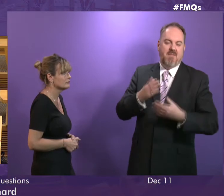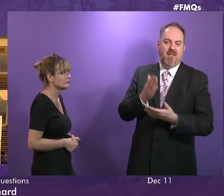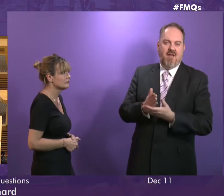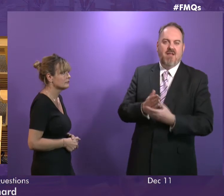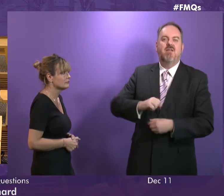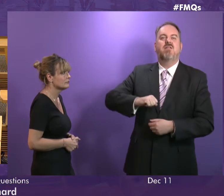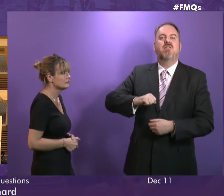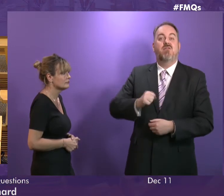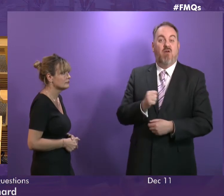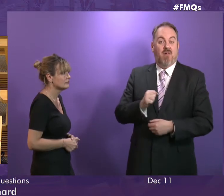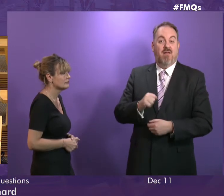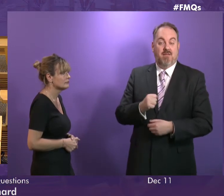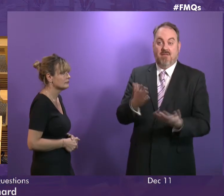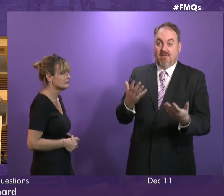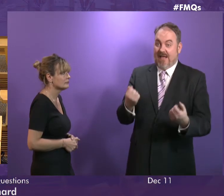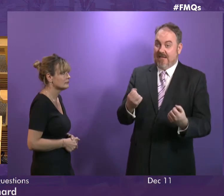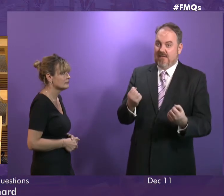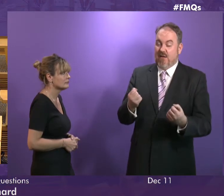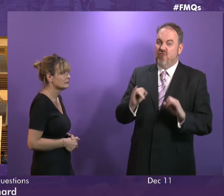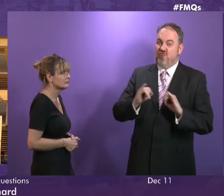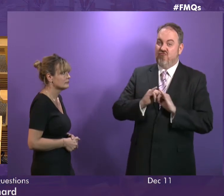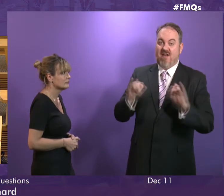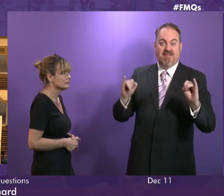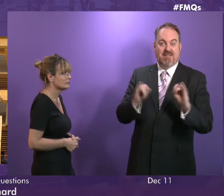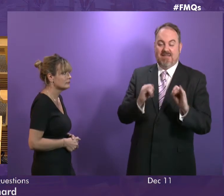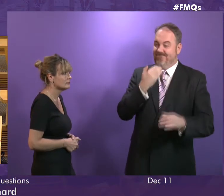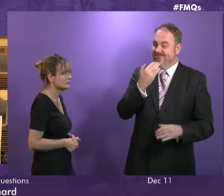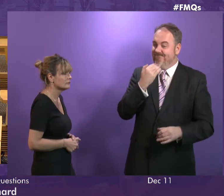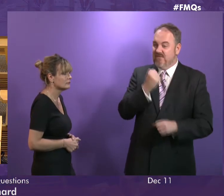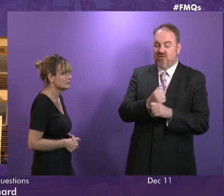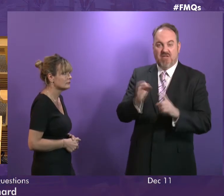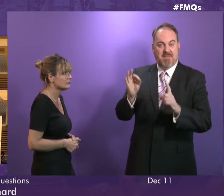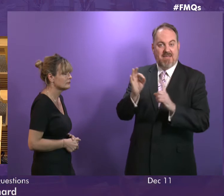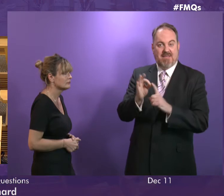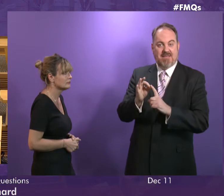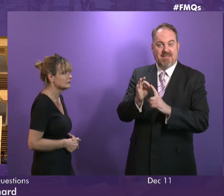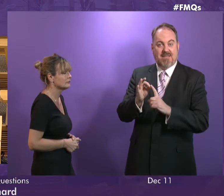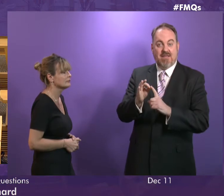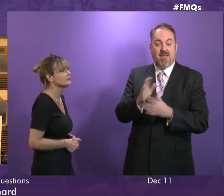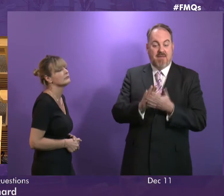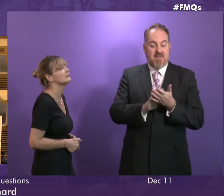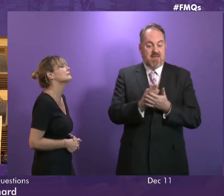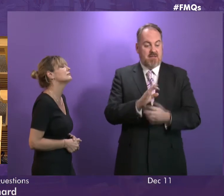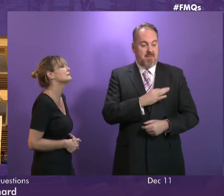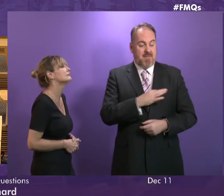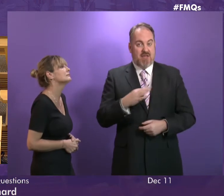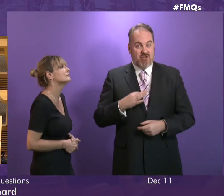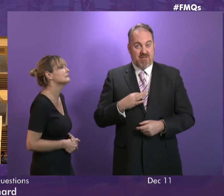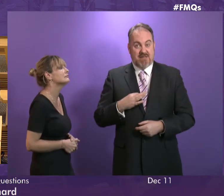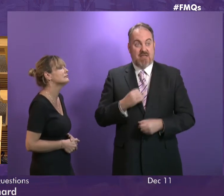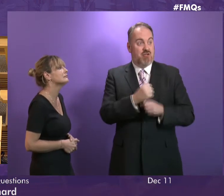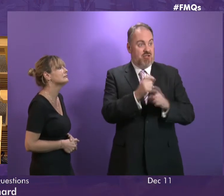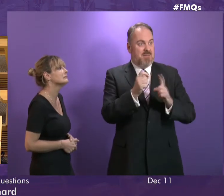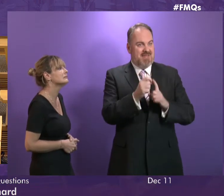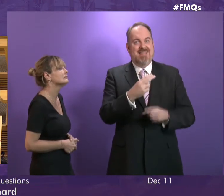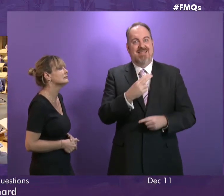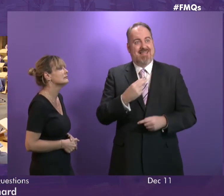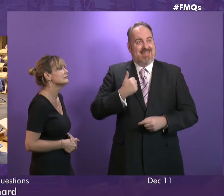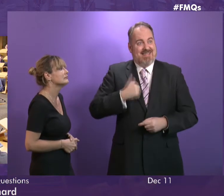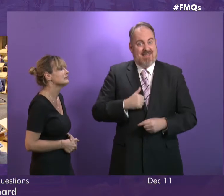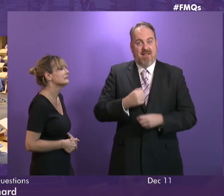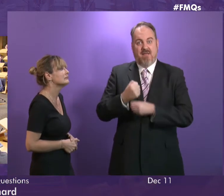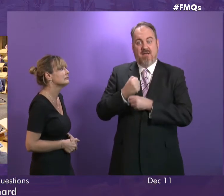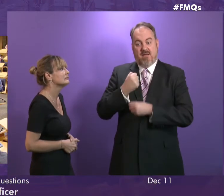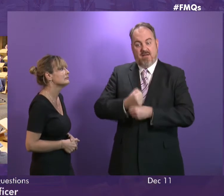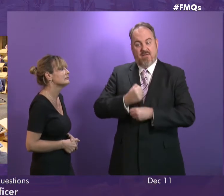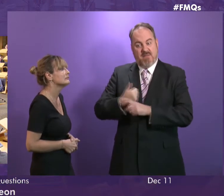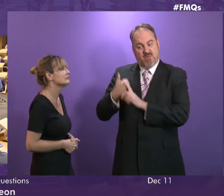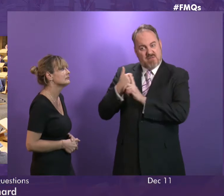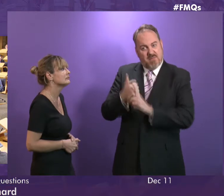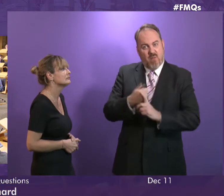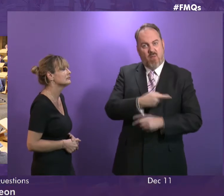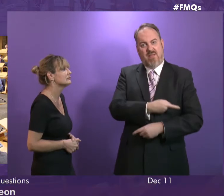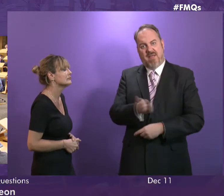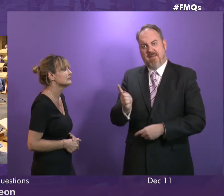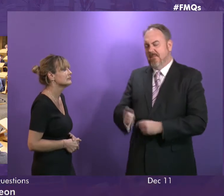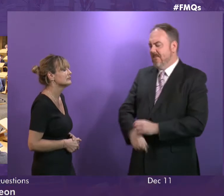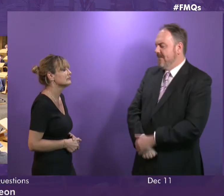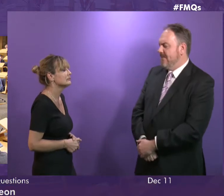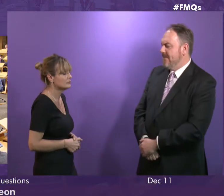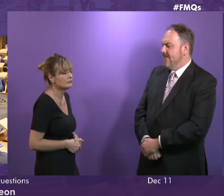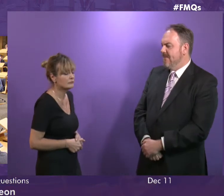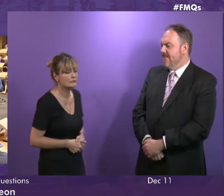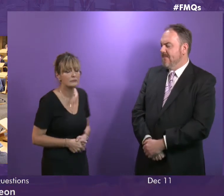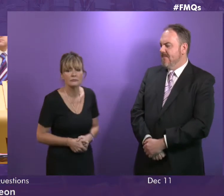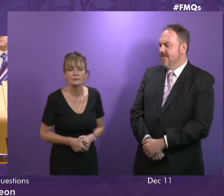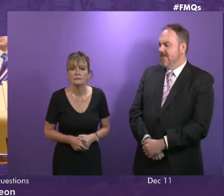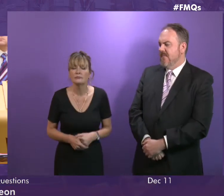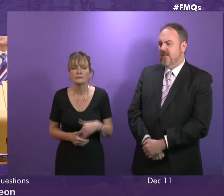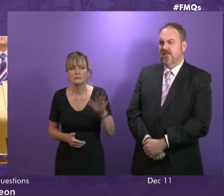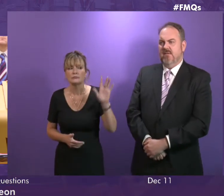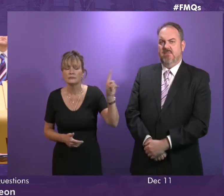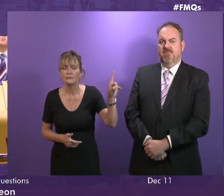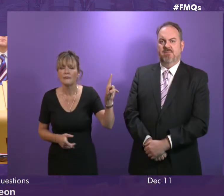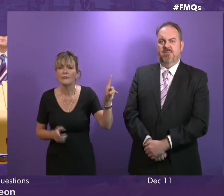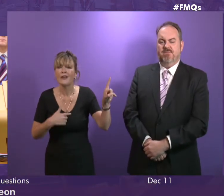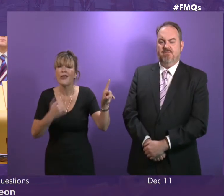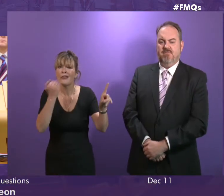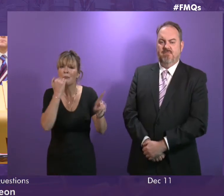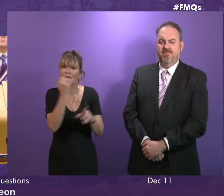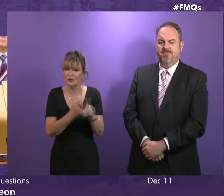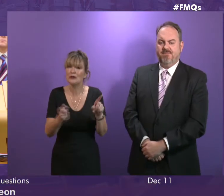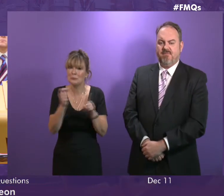is facing a GP crisis and that GPs and patients need a Government that is on their side?